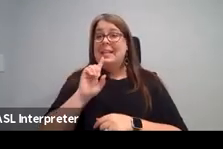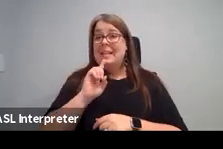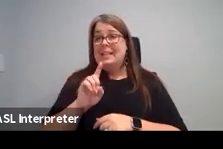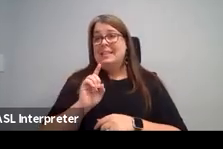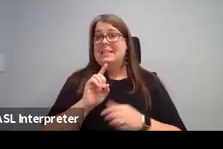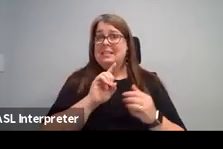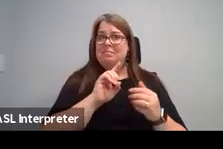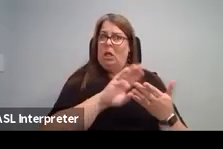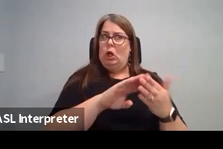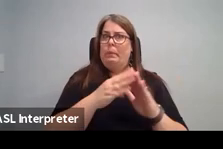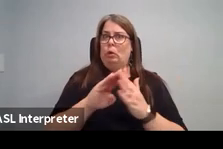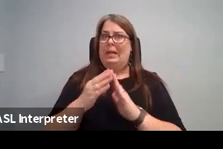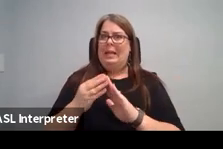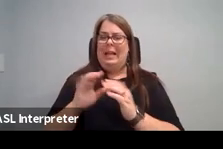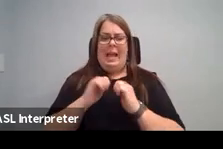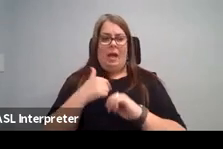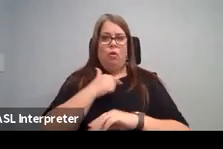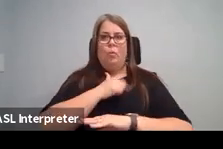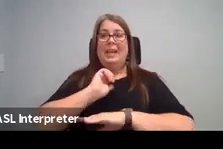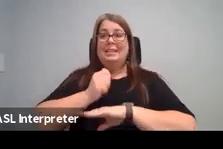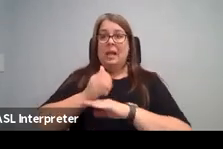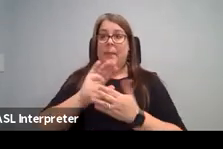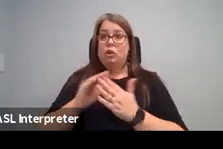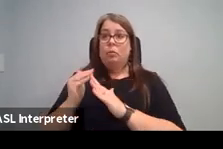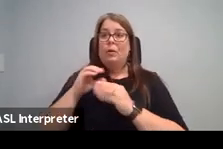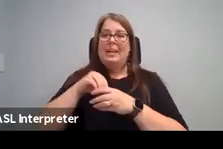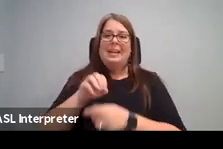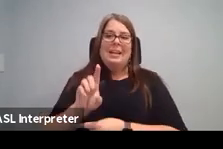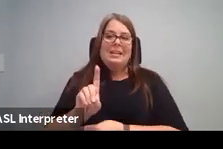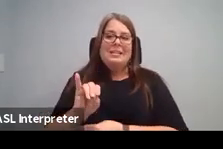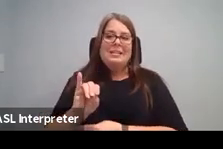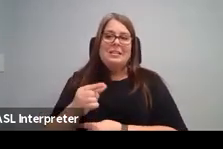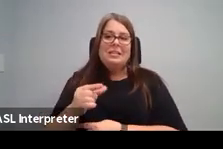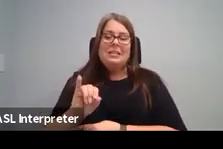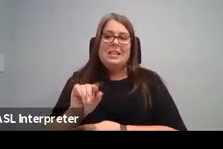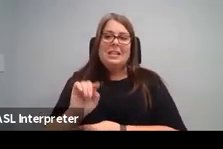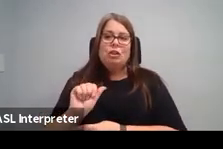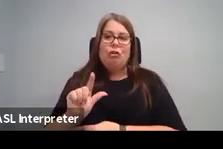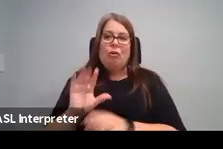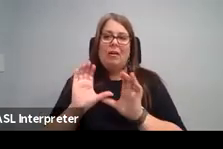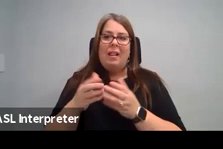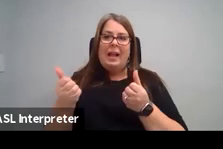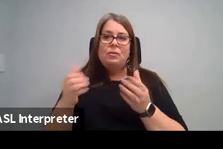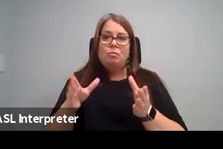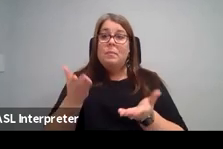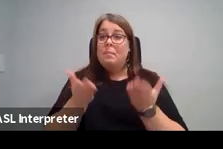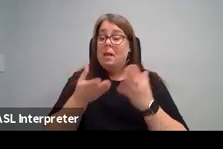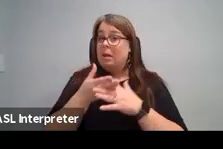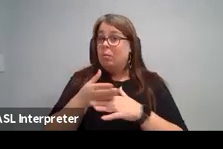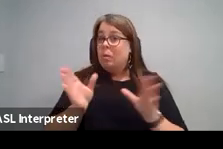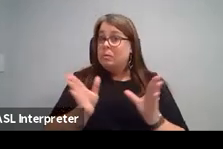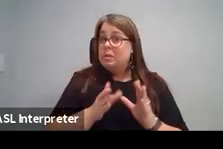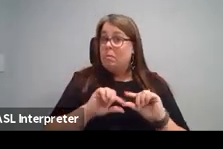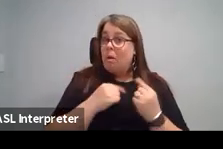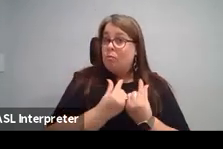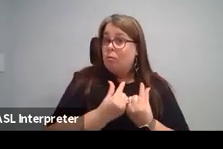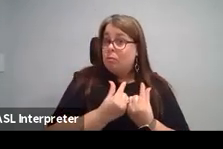Allison Frenzel : And so how do we build that within our digital classrooms in the beginning of the year maybe through small groups that are assigned cohorts.